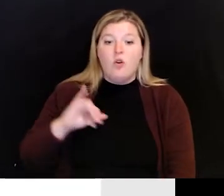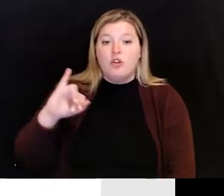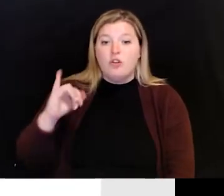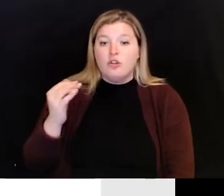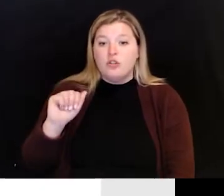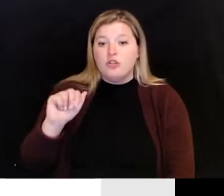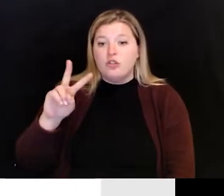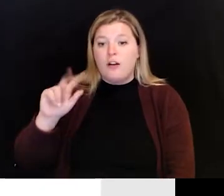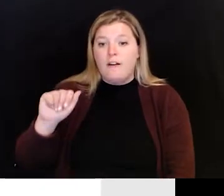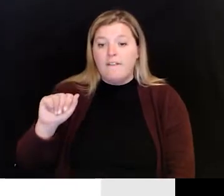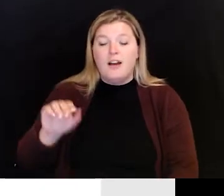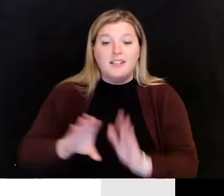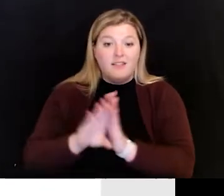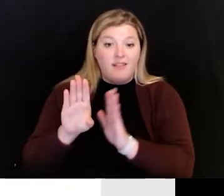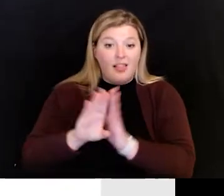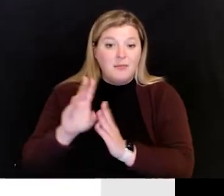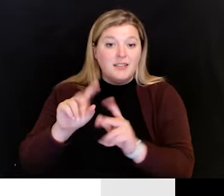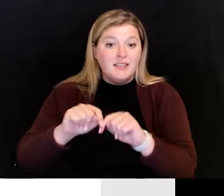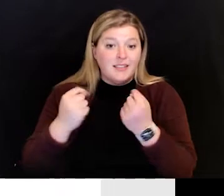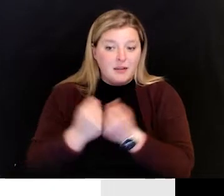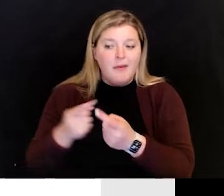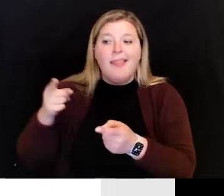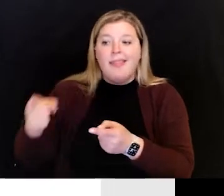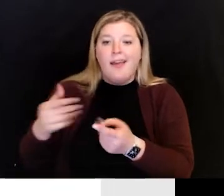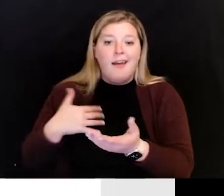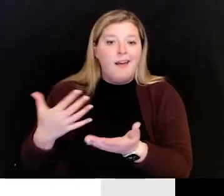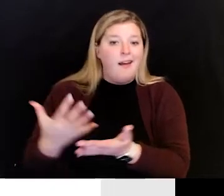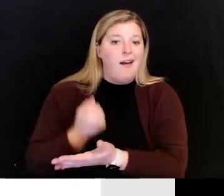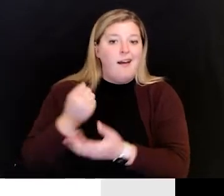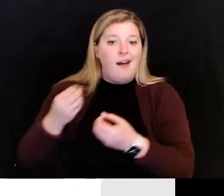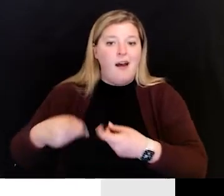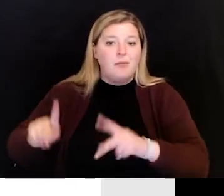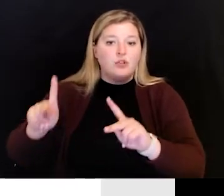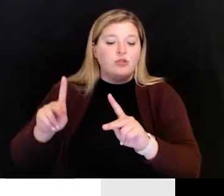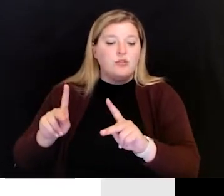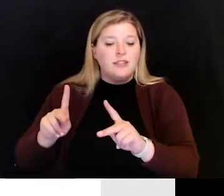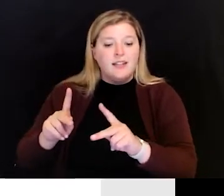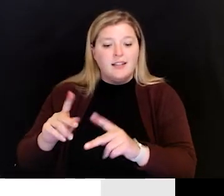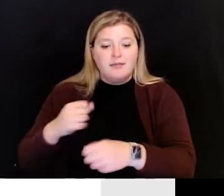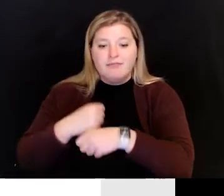had the opportunity to do a brand-new application written completely from scratch.